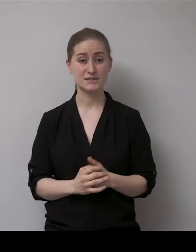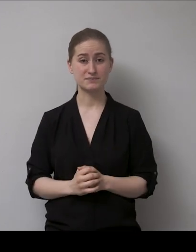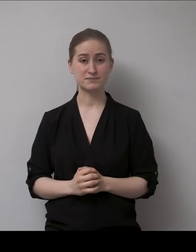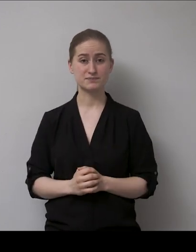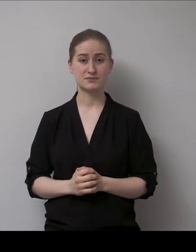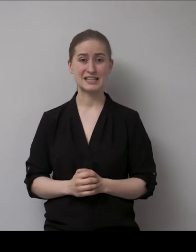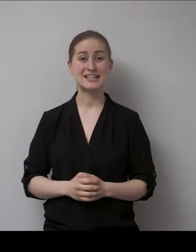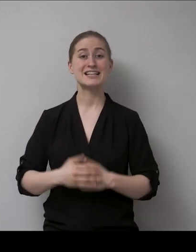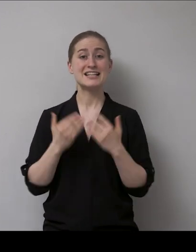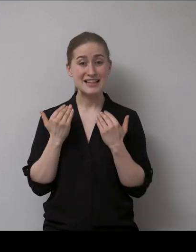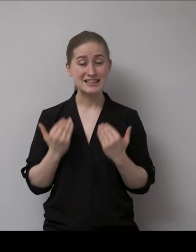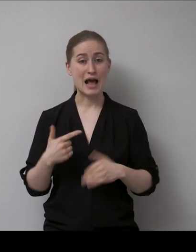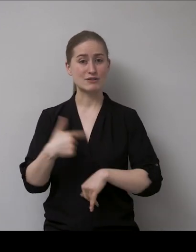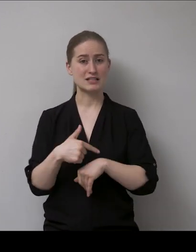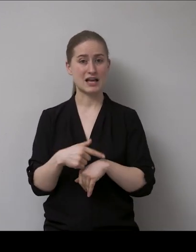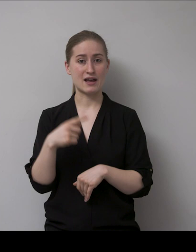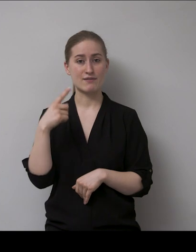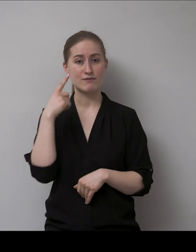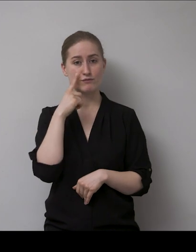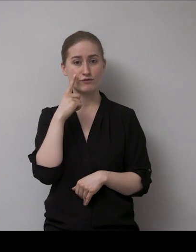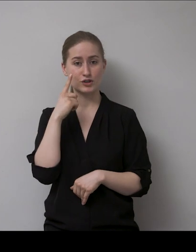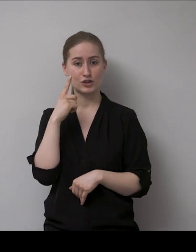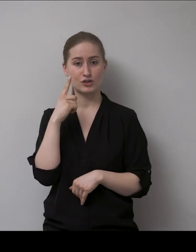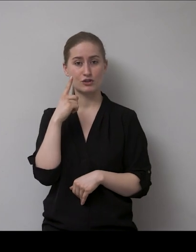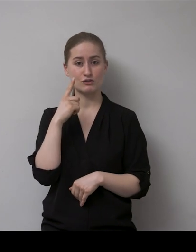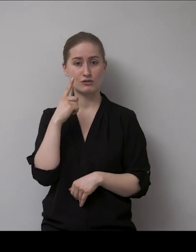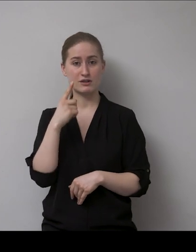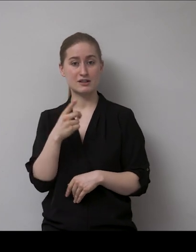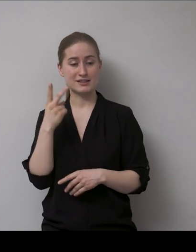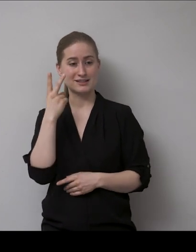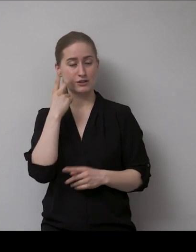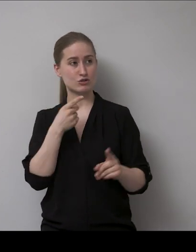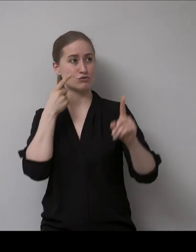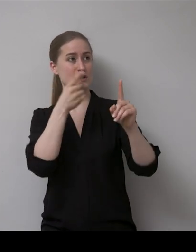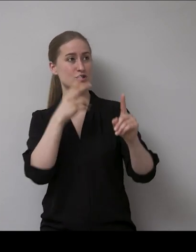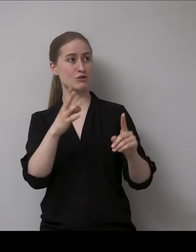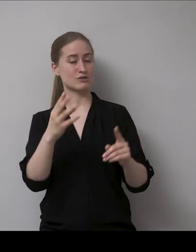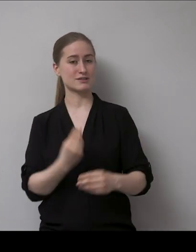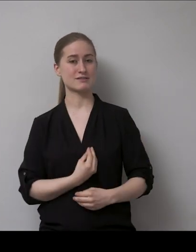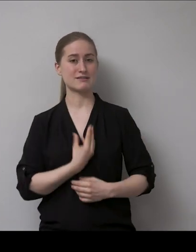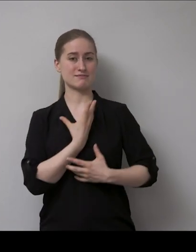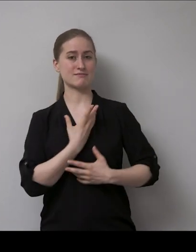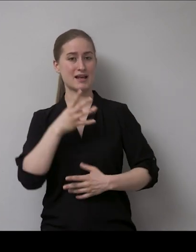This is the time for you to reset aspiration. Here, I would like to use the words of Daniel Coit Gilman,